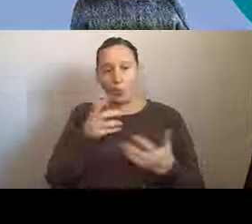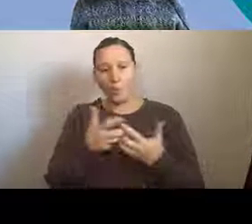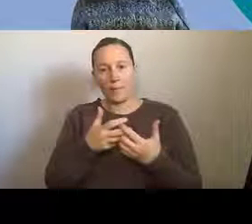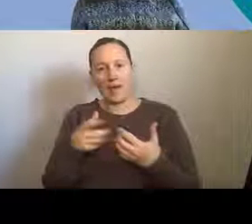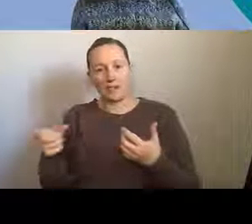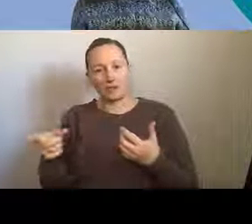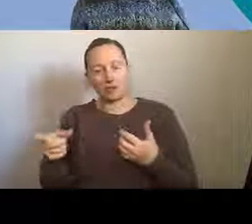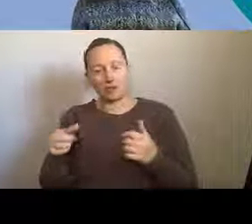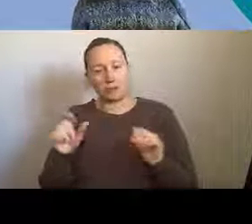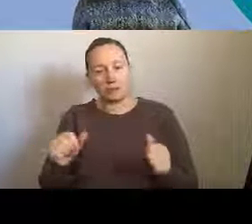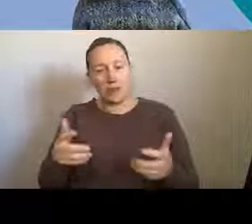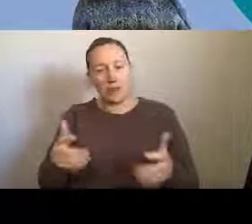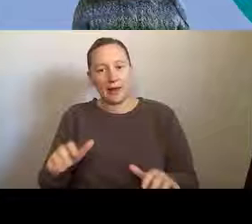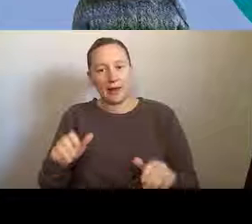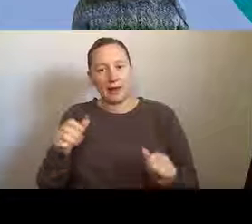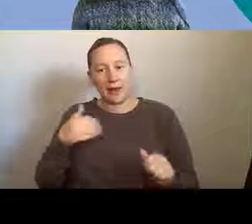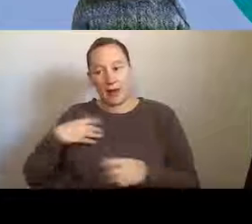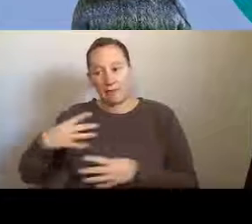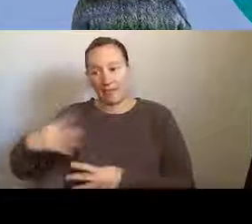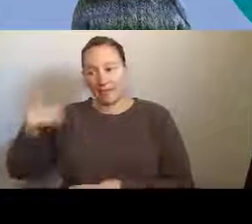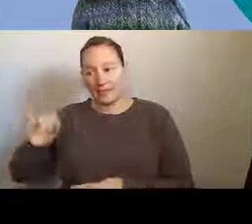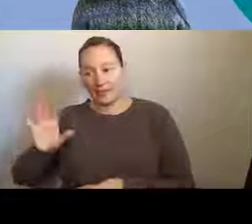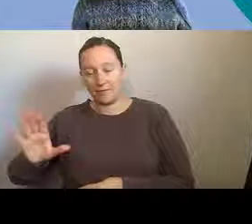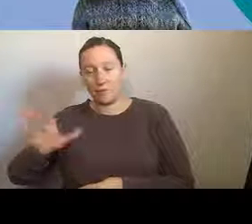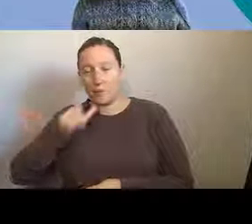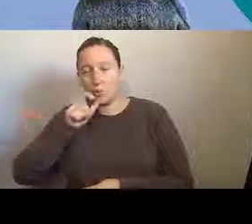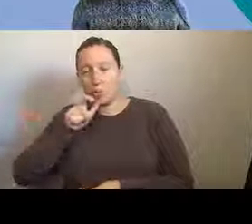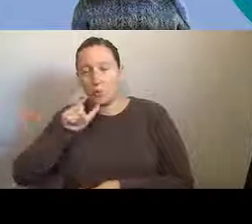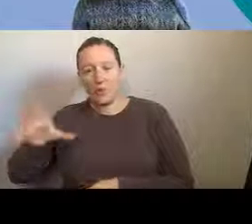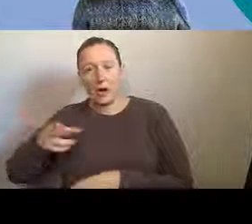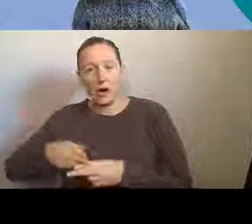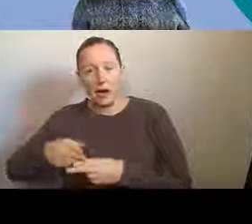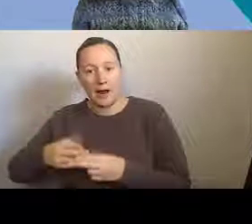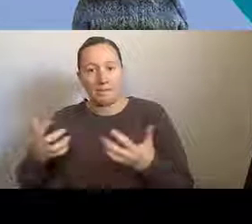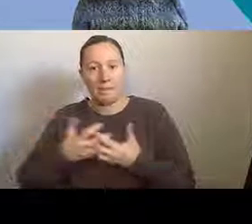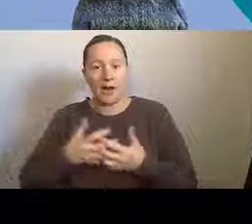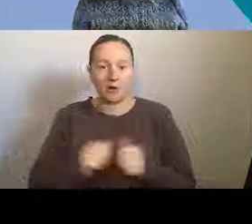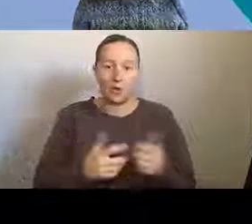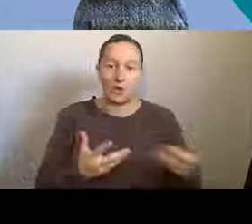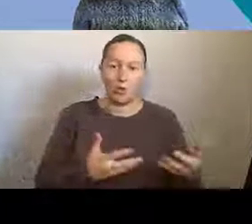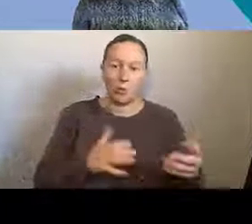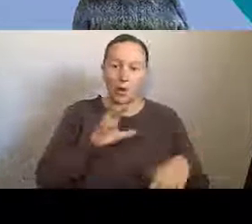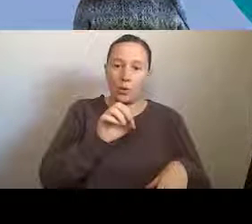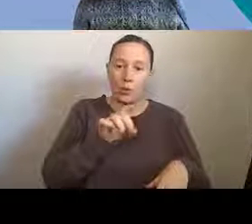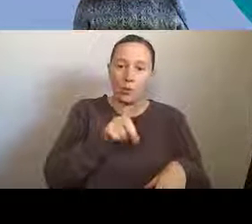that you have a list where you can tell XY123, it's Yvonne, XY124, it's Marianna.